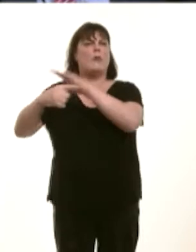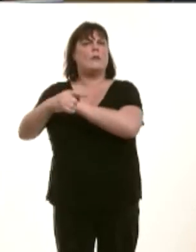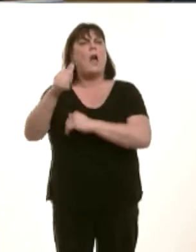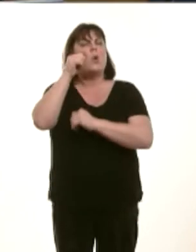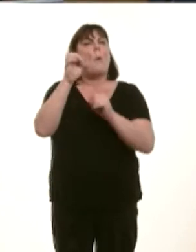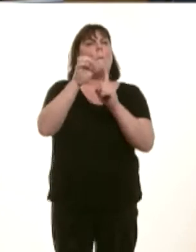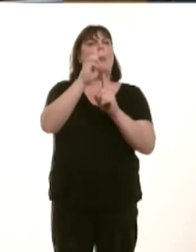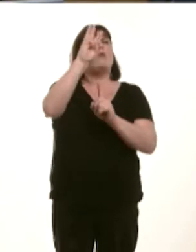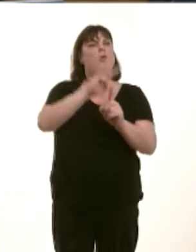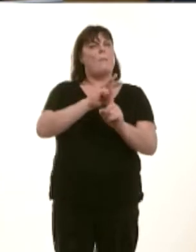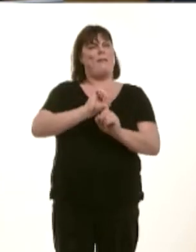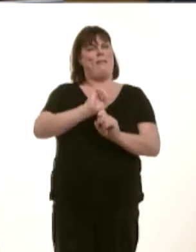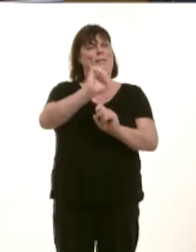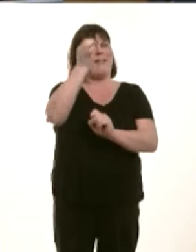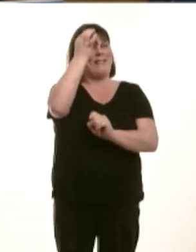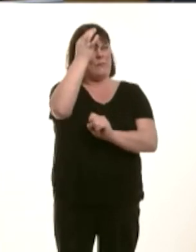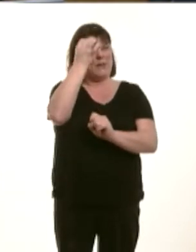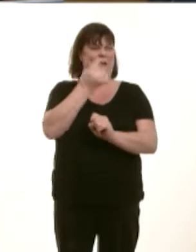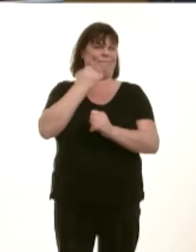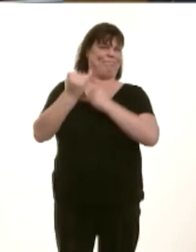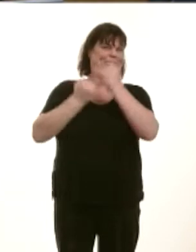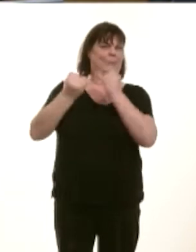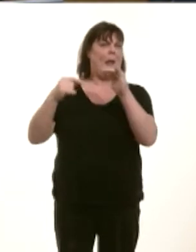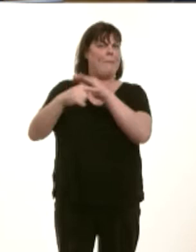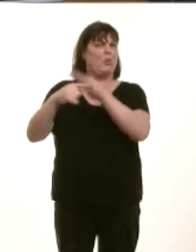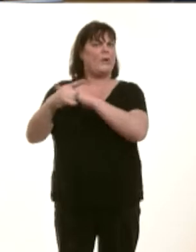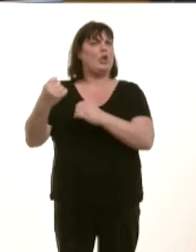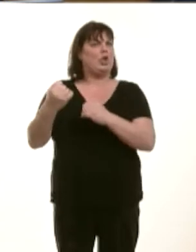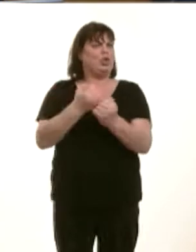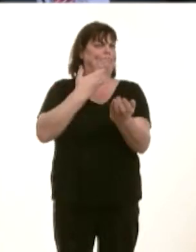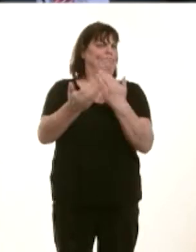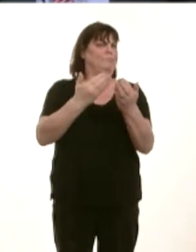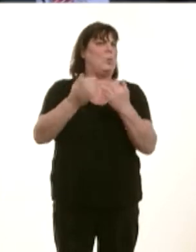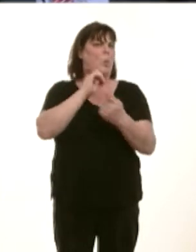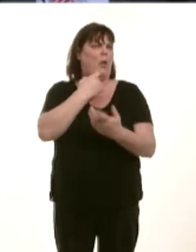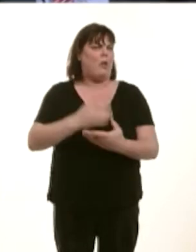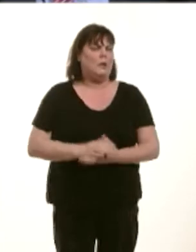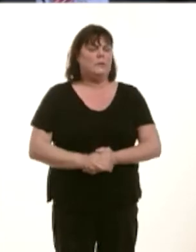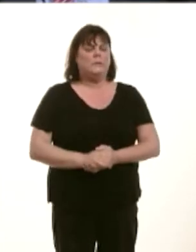these remarks, will take the appropriate action. Thatís a matter for them, of course.